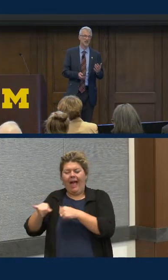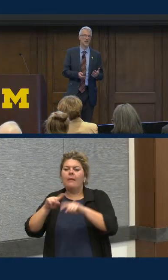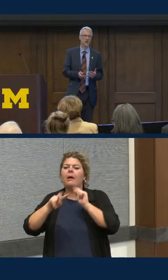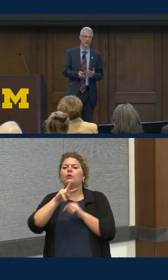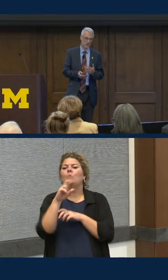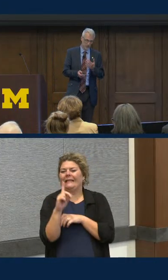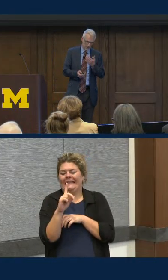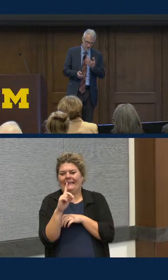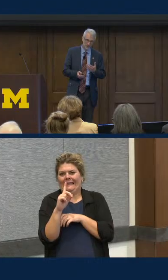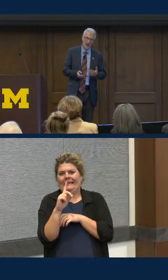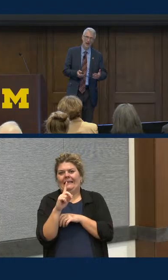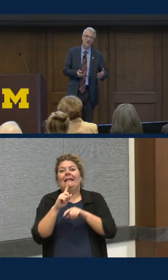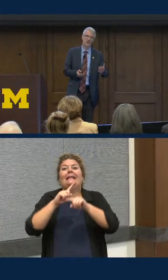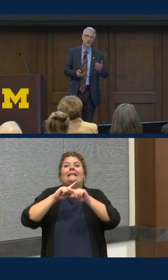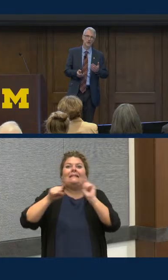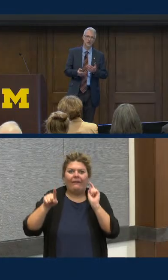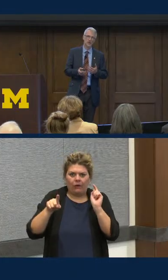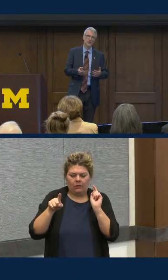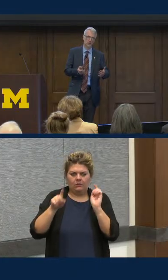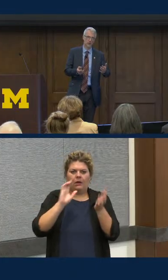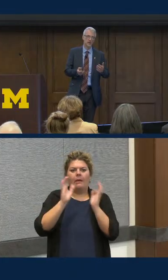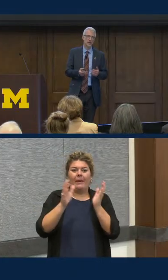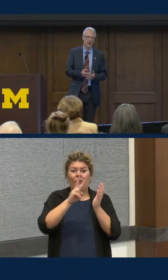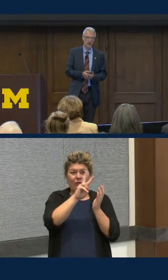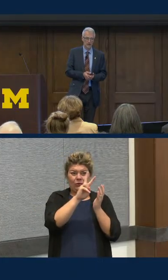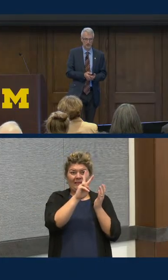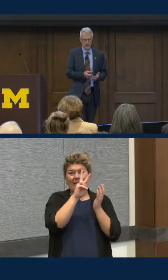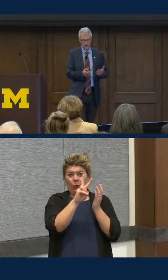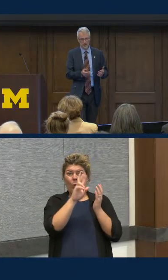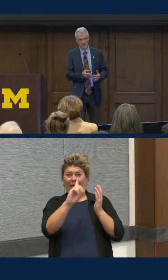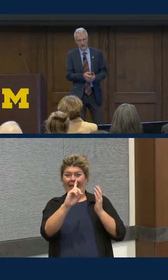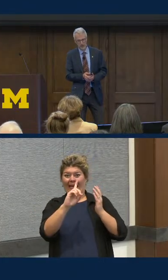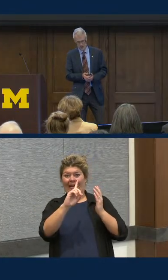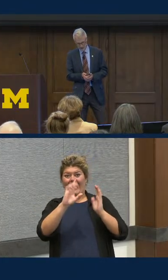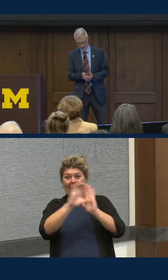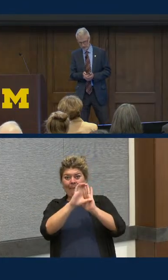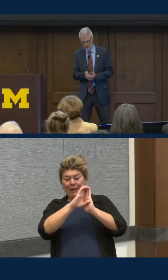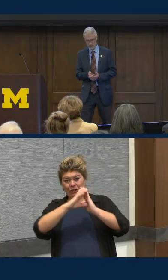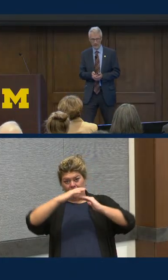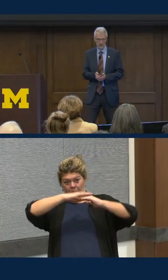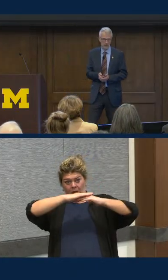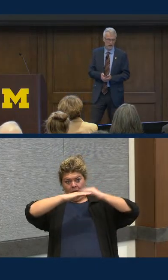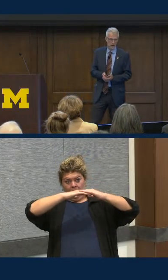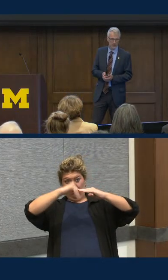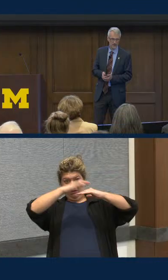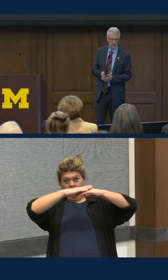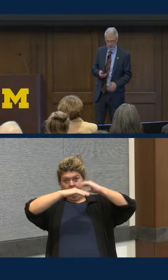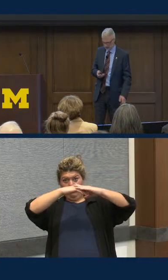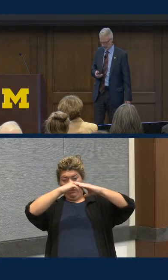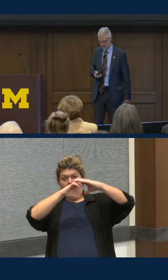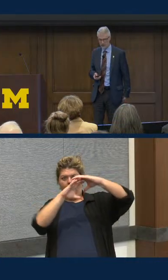pictures and it's quite different of 2D images that really give us 3D volumetric